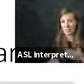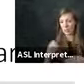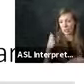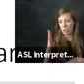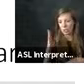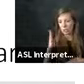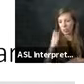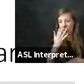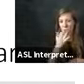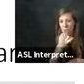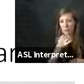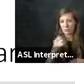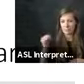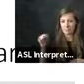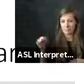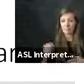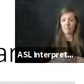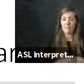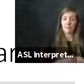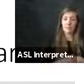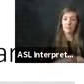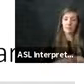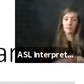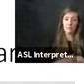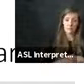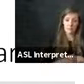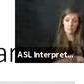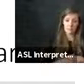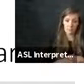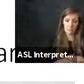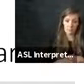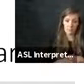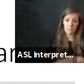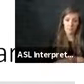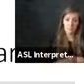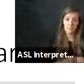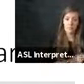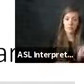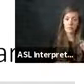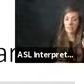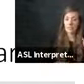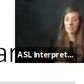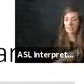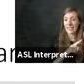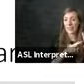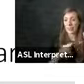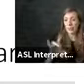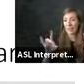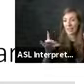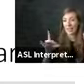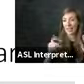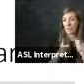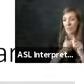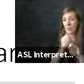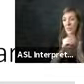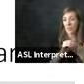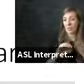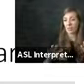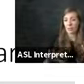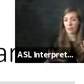And it's worth noting that in the Tk through age group, the majority of these students